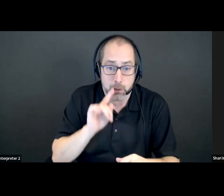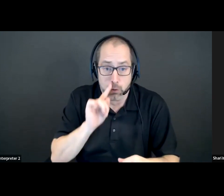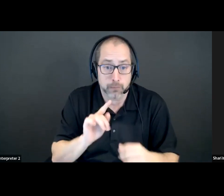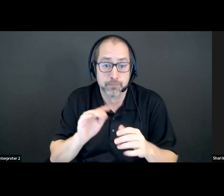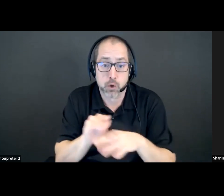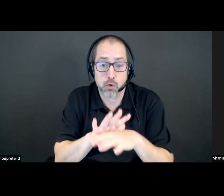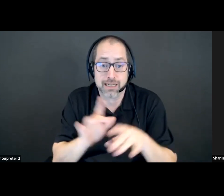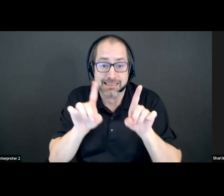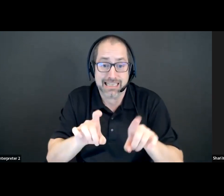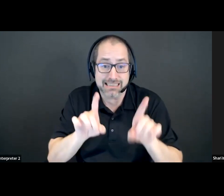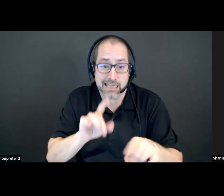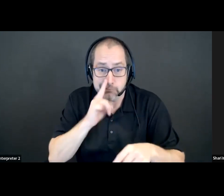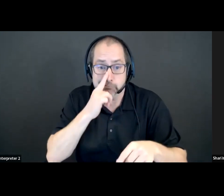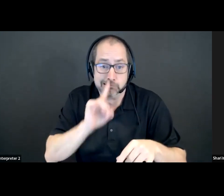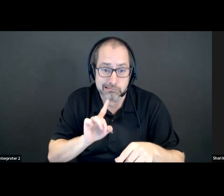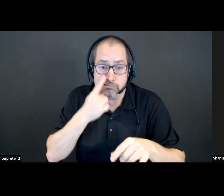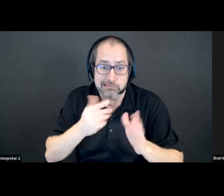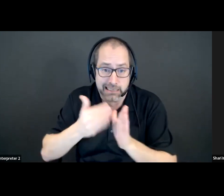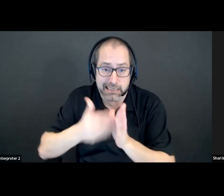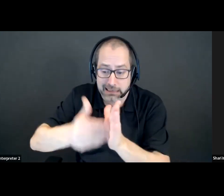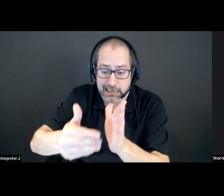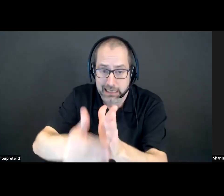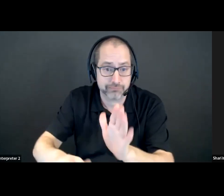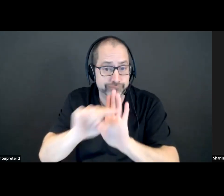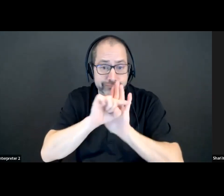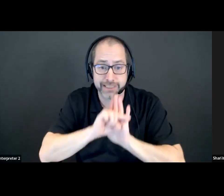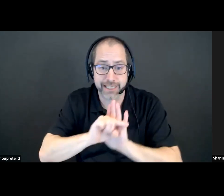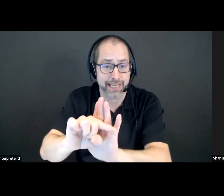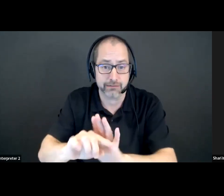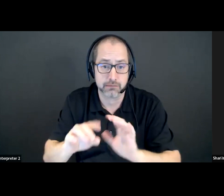I learned this is called post-exertional malaise and it's common in Long COVID